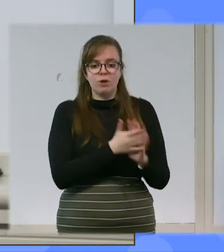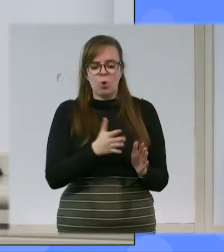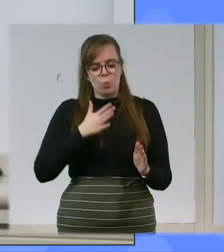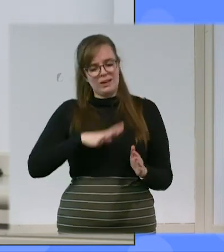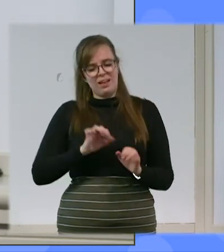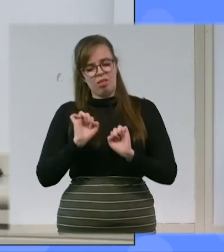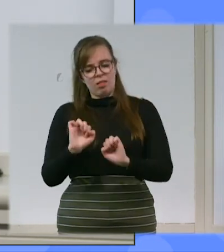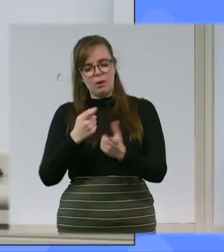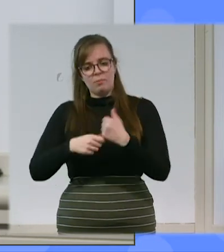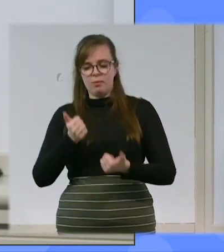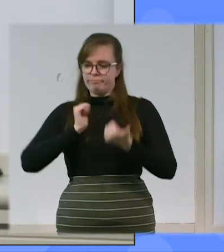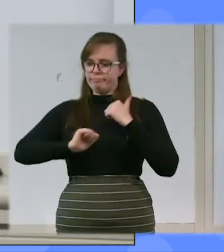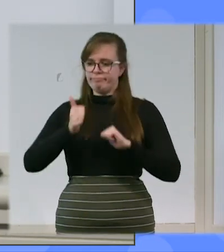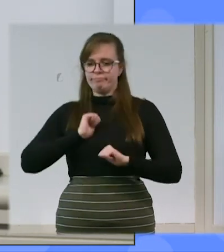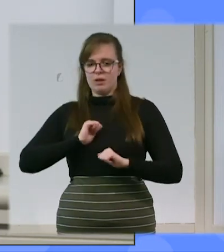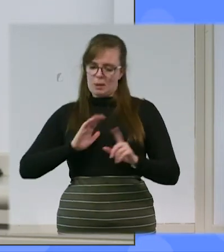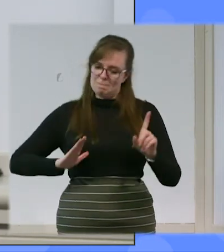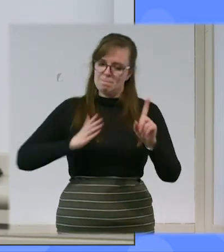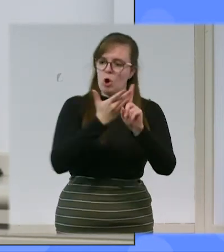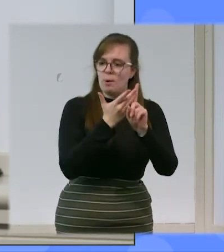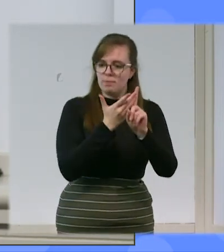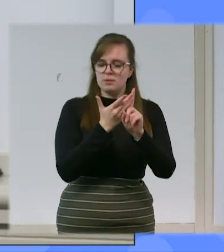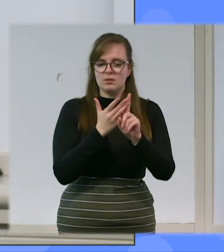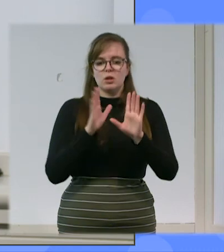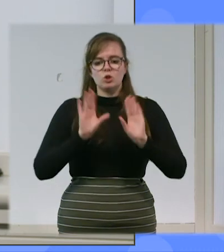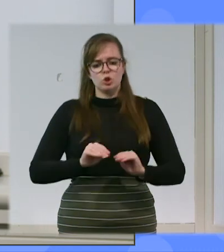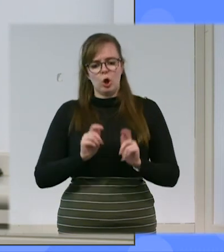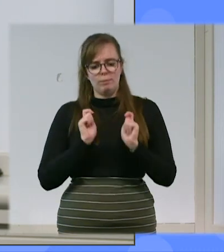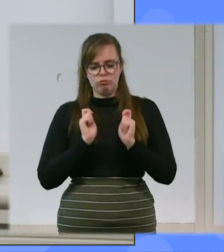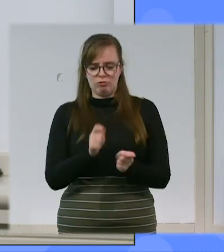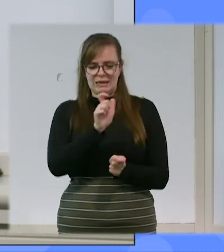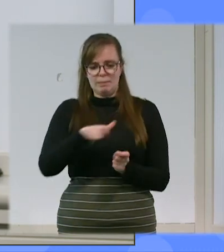the heart of our jobs and stop treating people as just-in-time inventory the